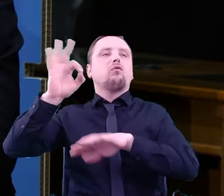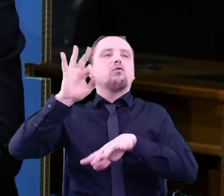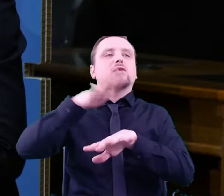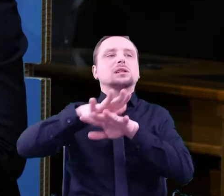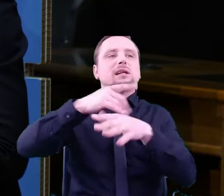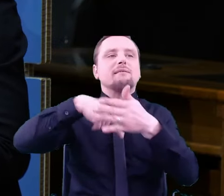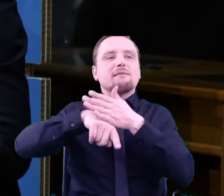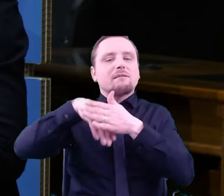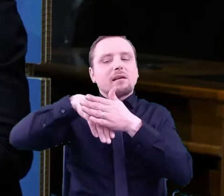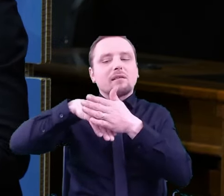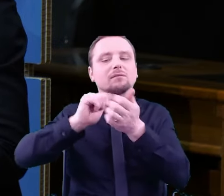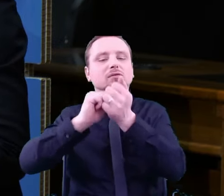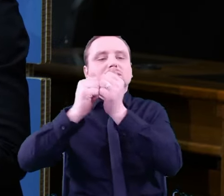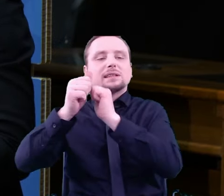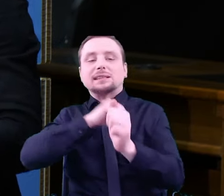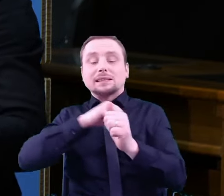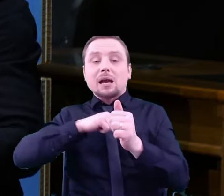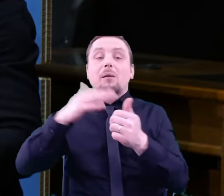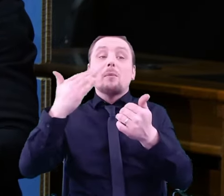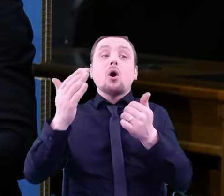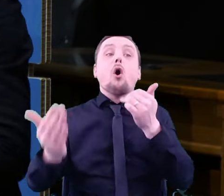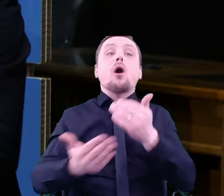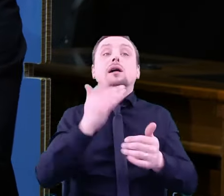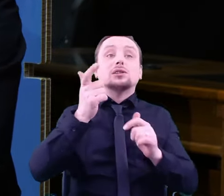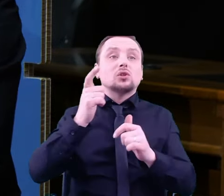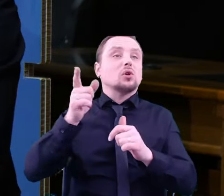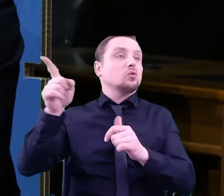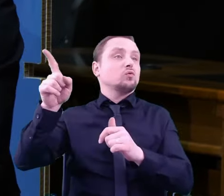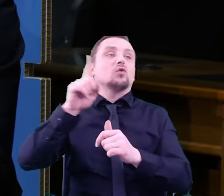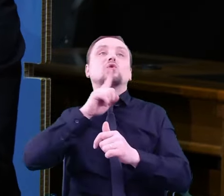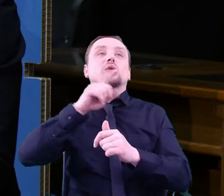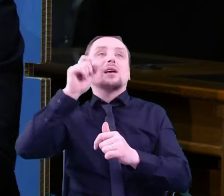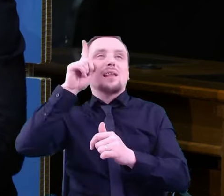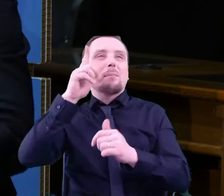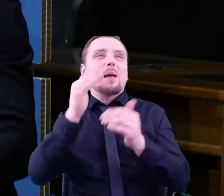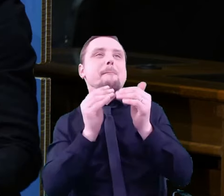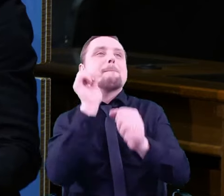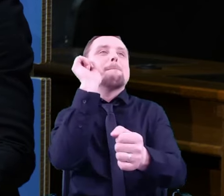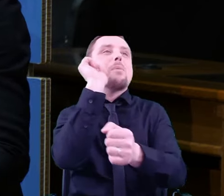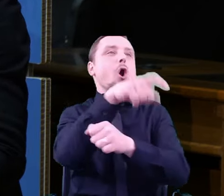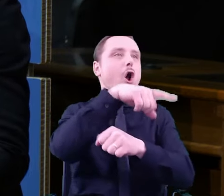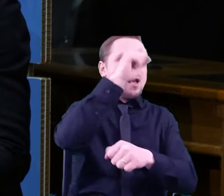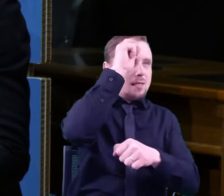it is possible they will surpass human intelligence and get out of control.